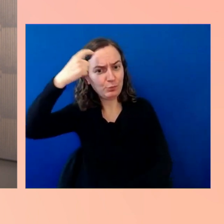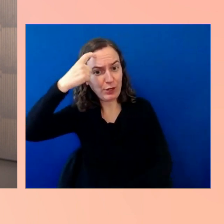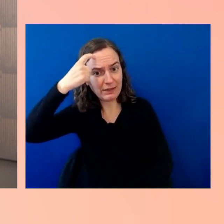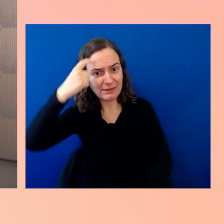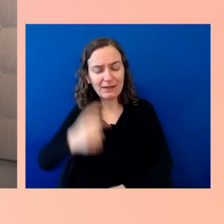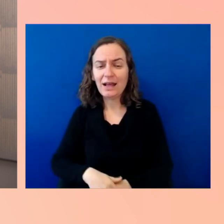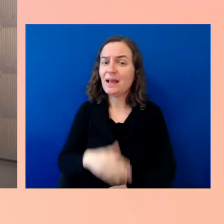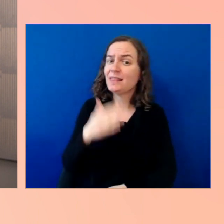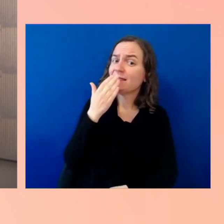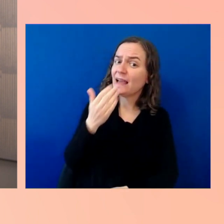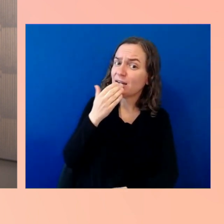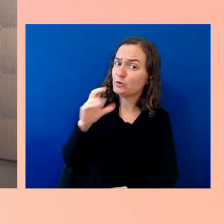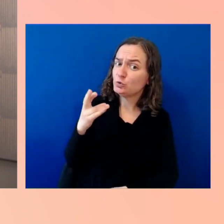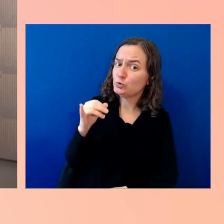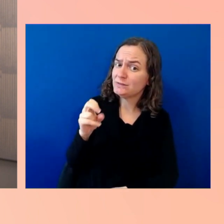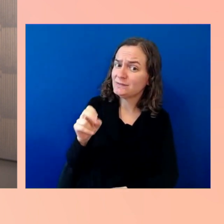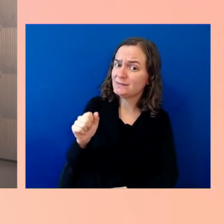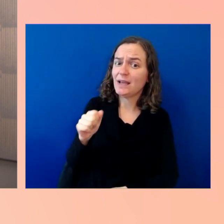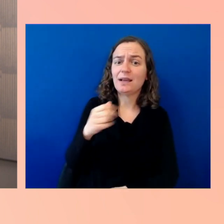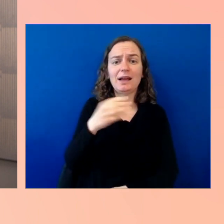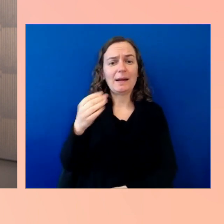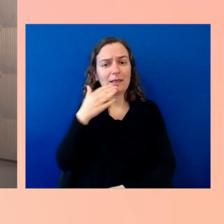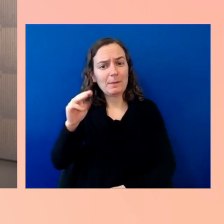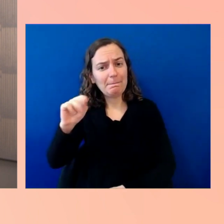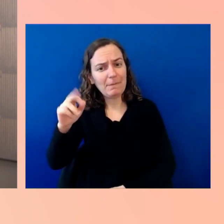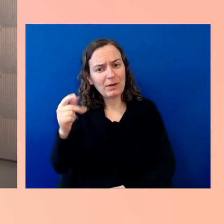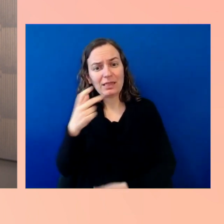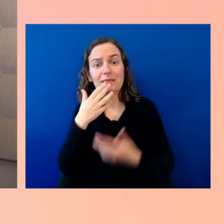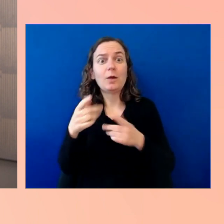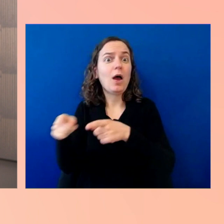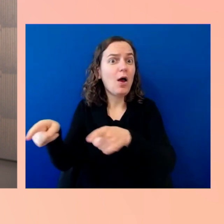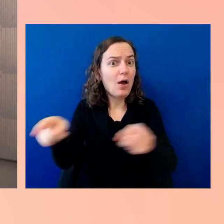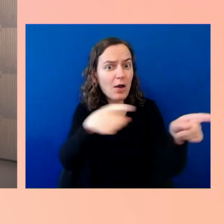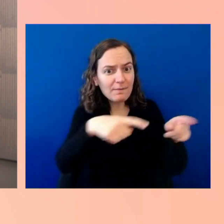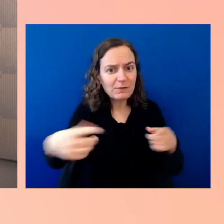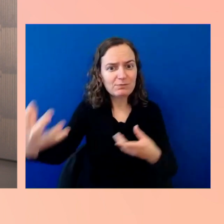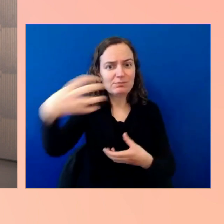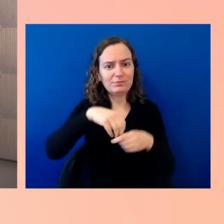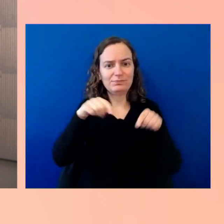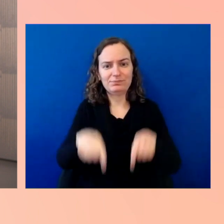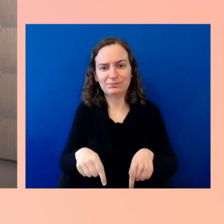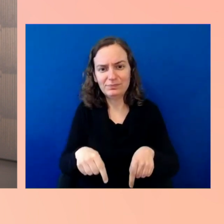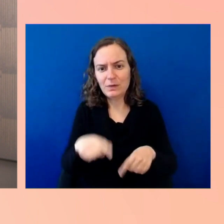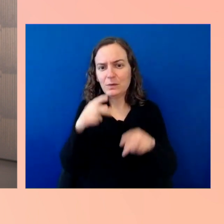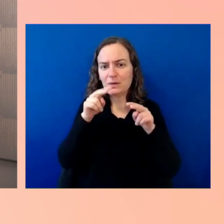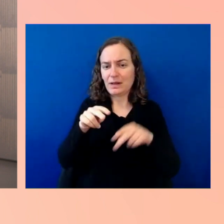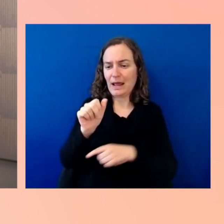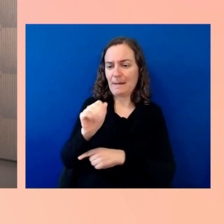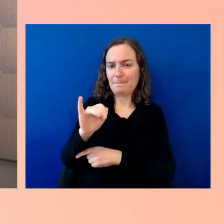joined us at the Ability Summit today. We look forward to receiving your feedback on Windows accessibility and